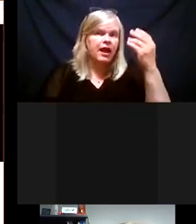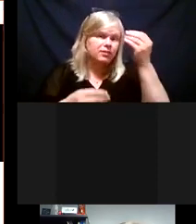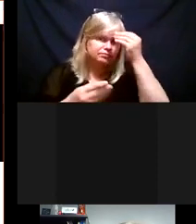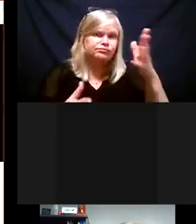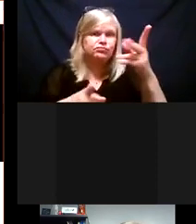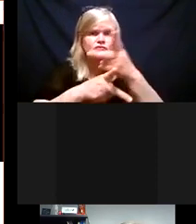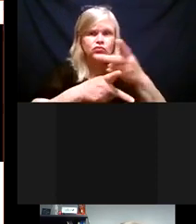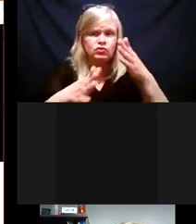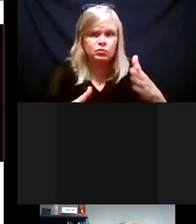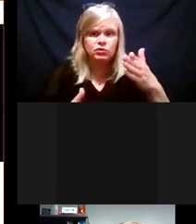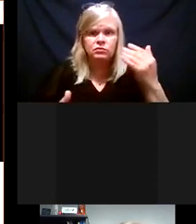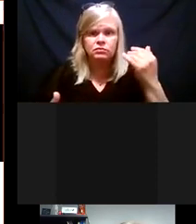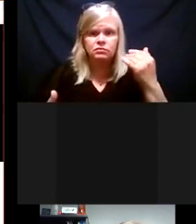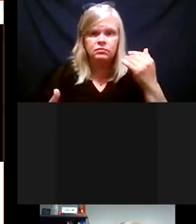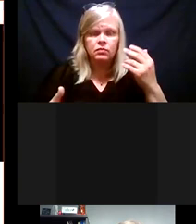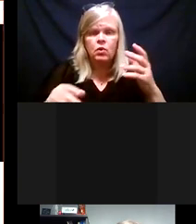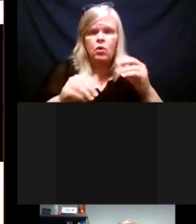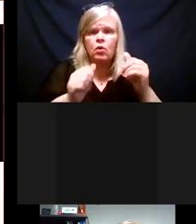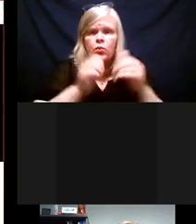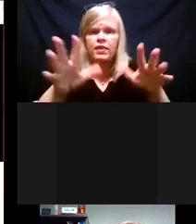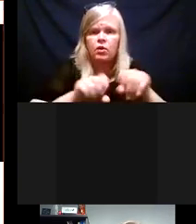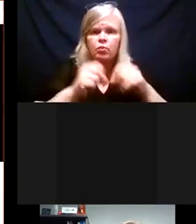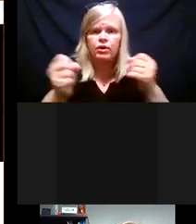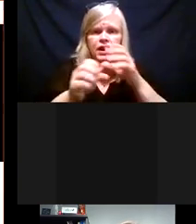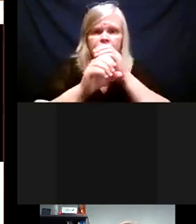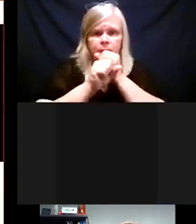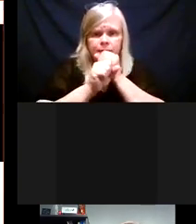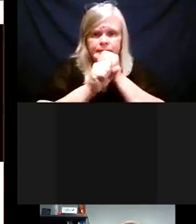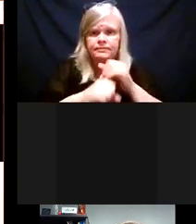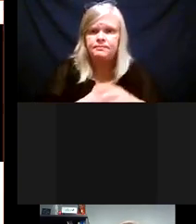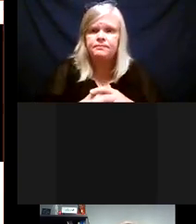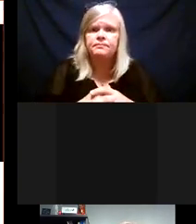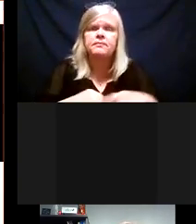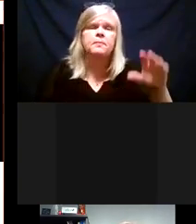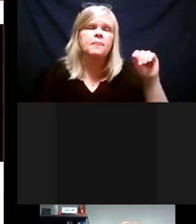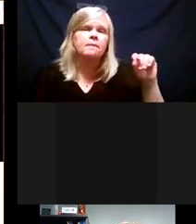IF THAT'S POSSIBLE, WITHOUT BREACHING CONFIDENTIALITY, AS WELL. >> Sonci: THAT COMES UP A LOT